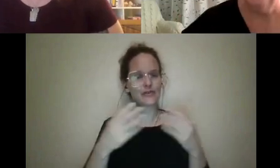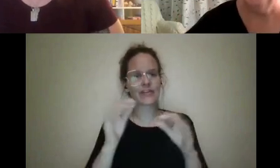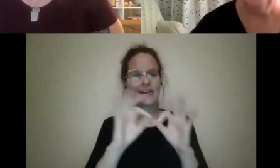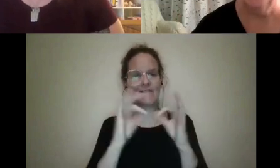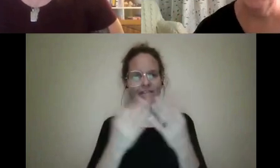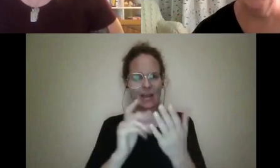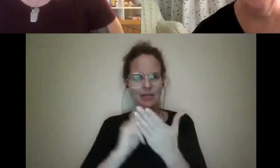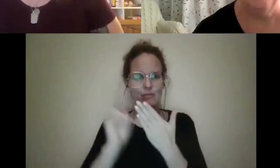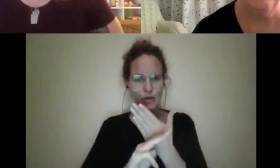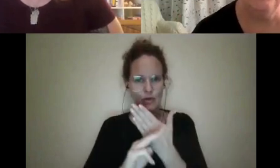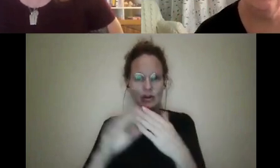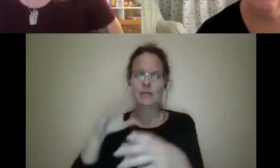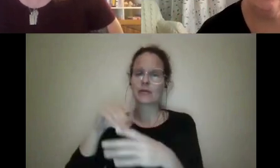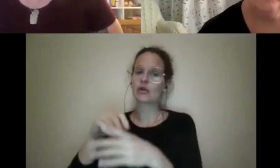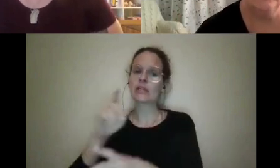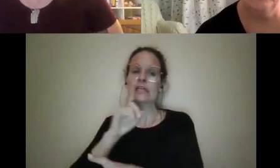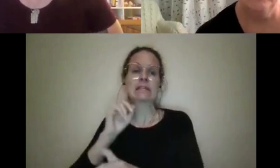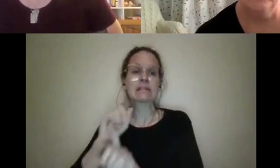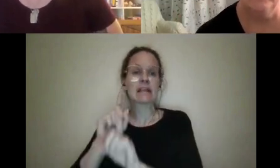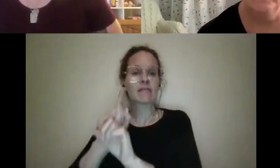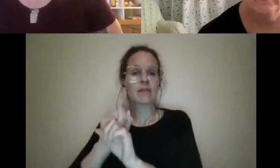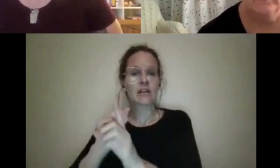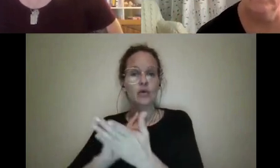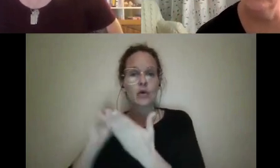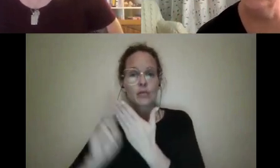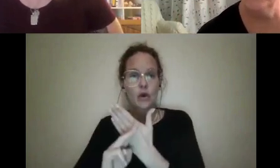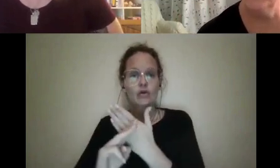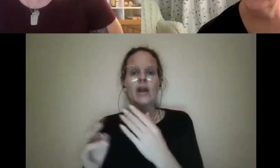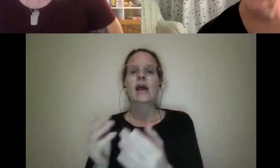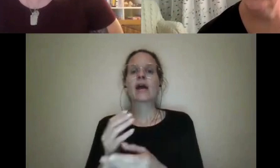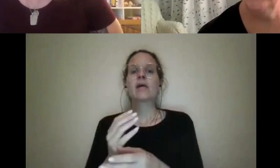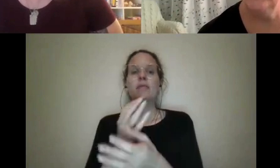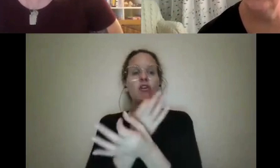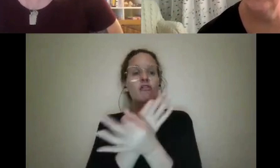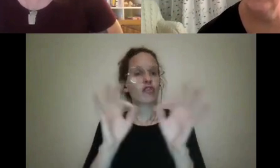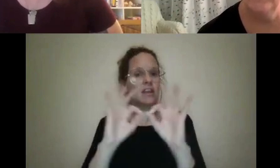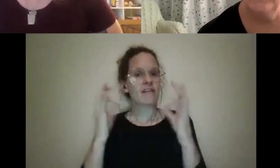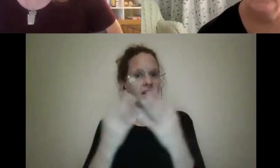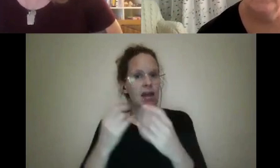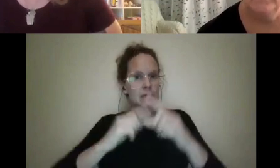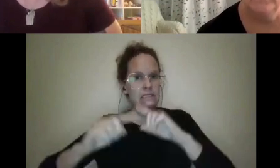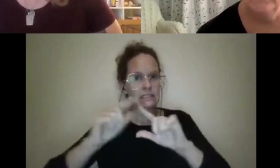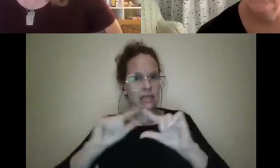which includes a Deaf Mentor program, we do free family sign language classes, we do education